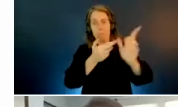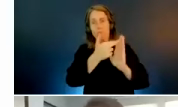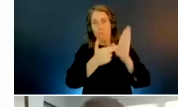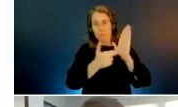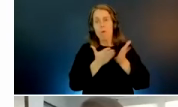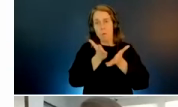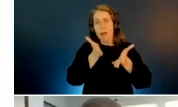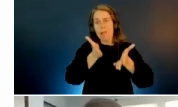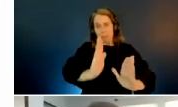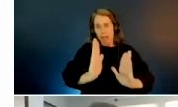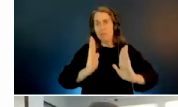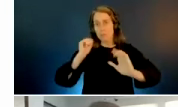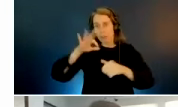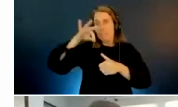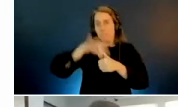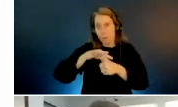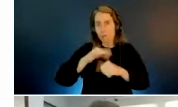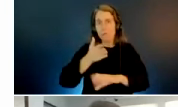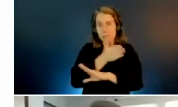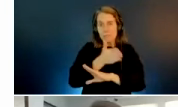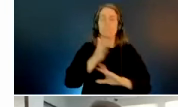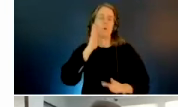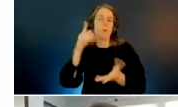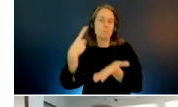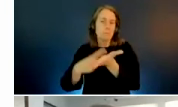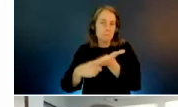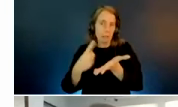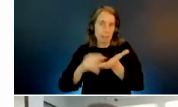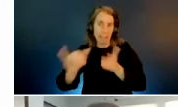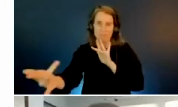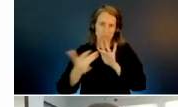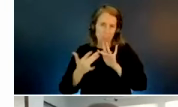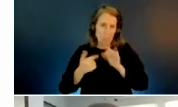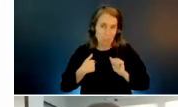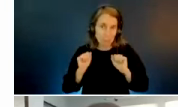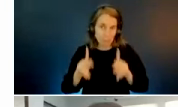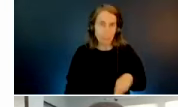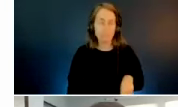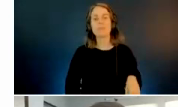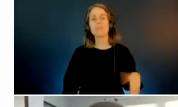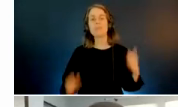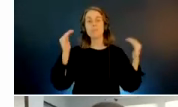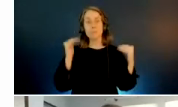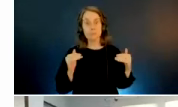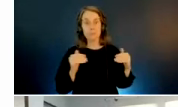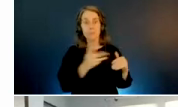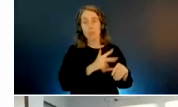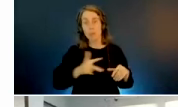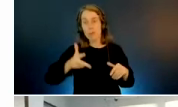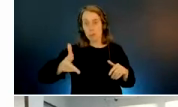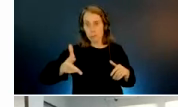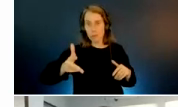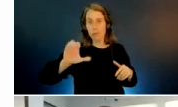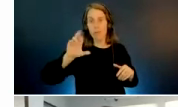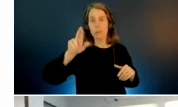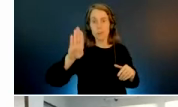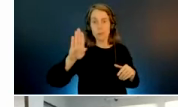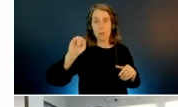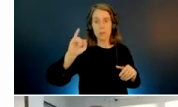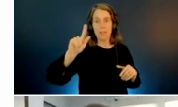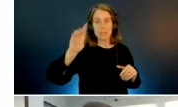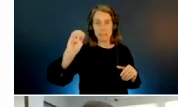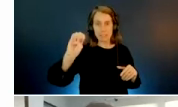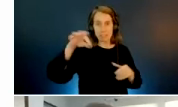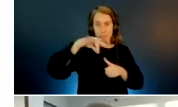um we can go to the next slide curbside voting um you'll i want to say curbside voting is